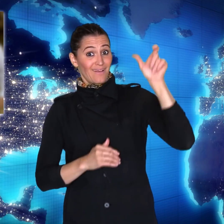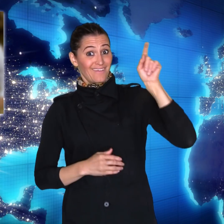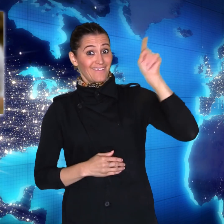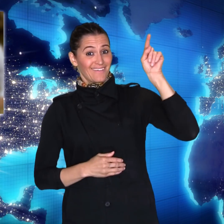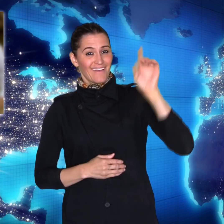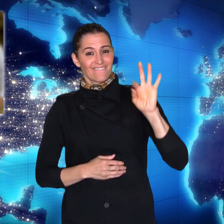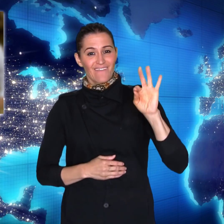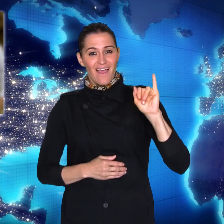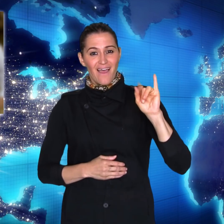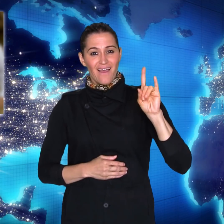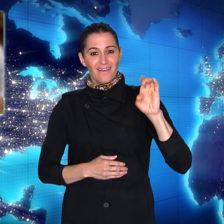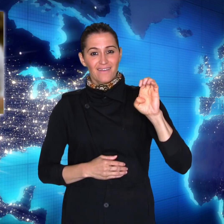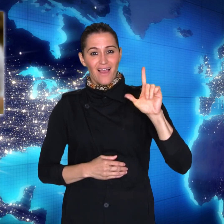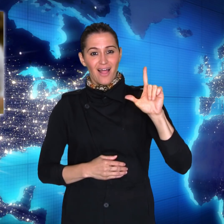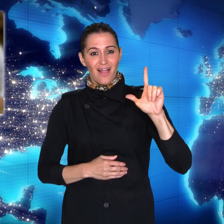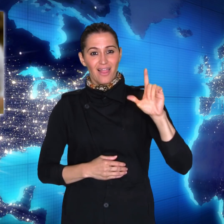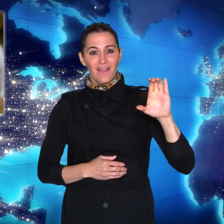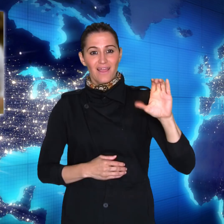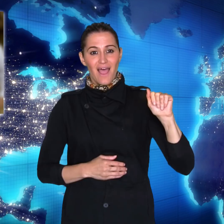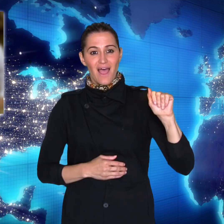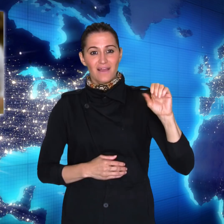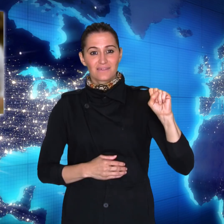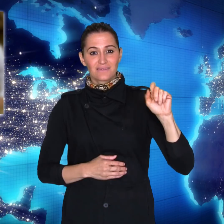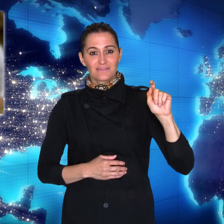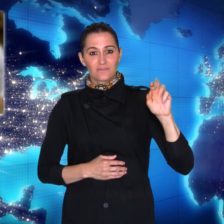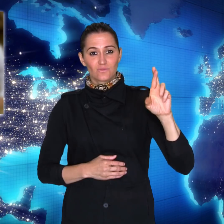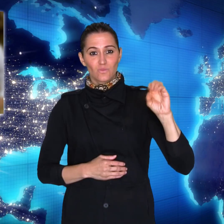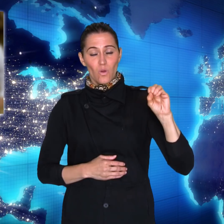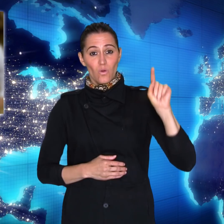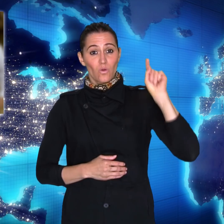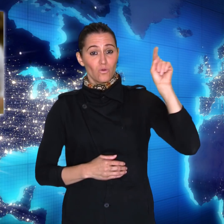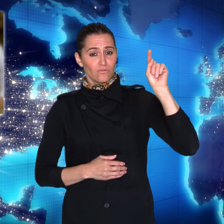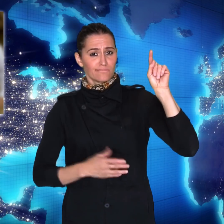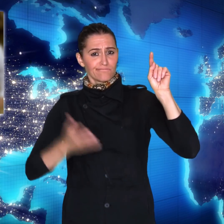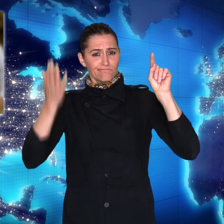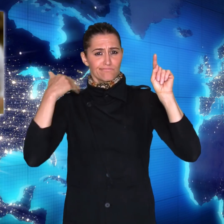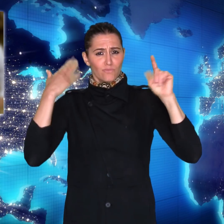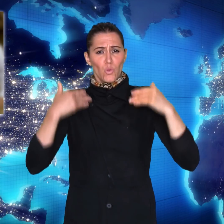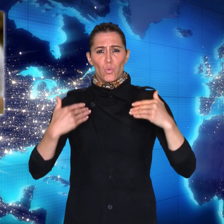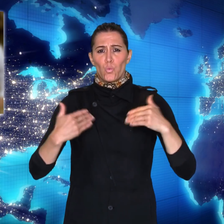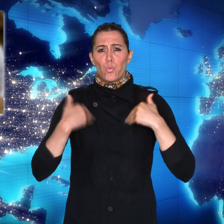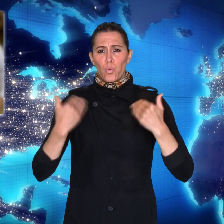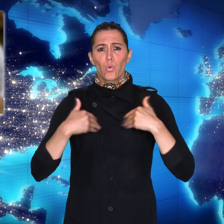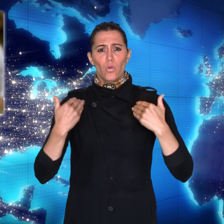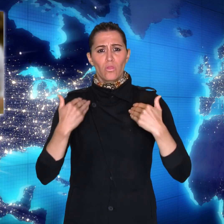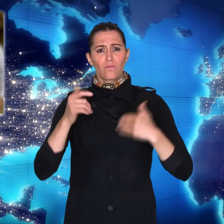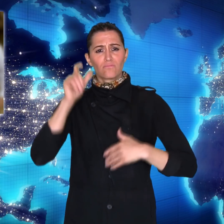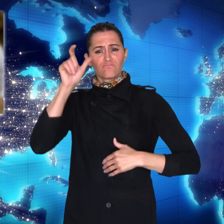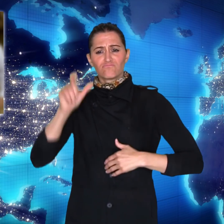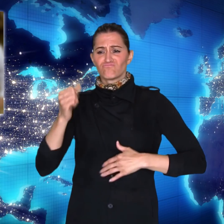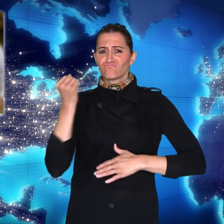young guerilla who led the Cuban